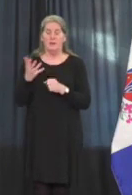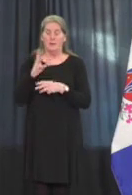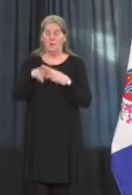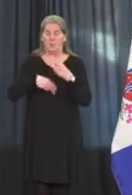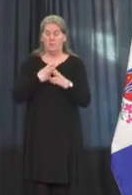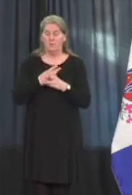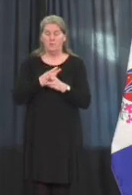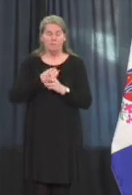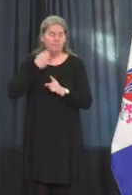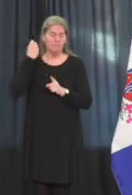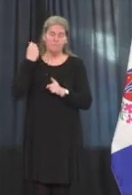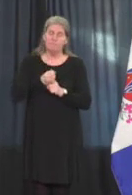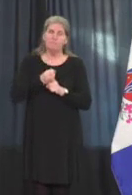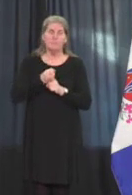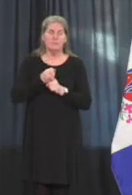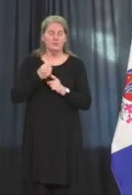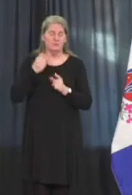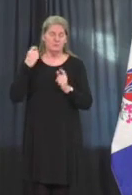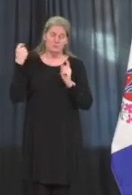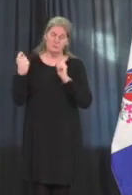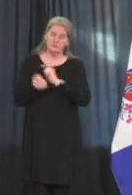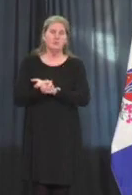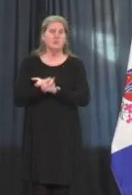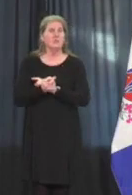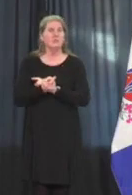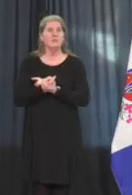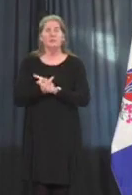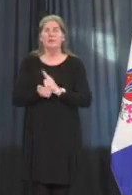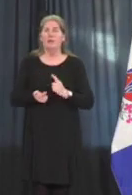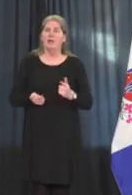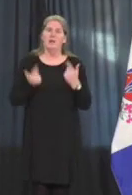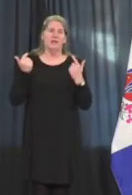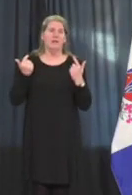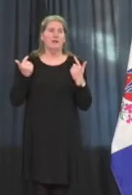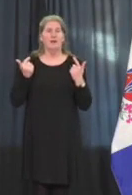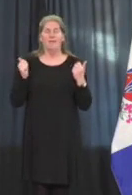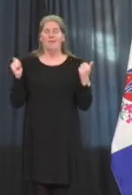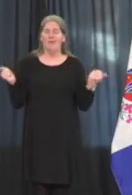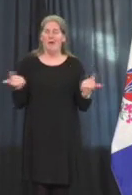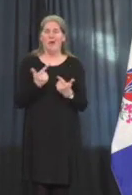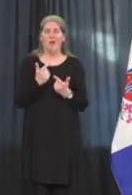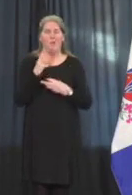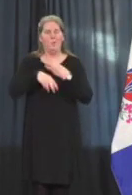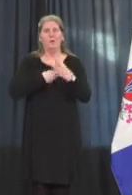IMPACTED AND CHANGED THE LIVES OF EVERY PERSON ON THE EARTH.